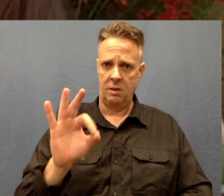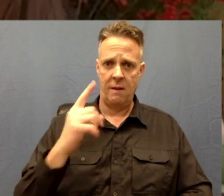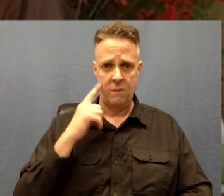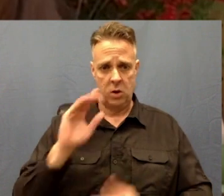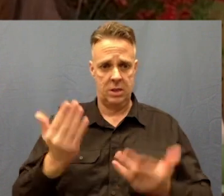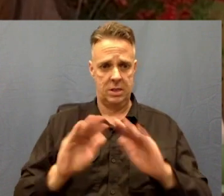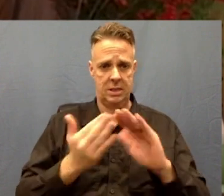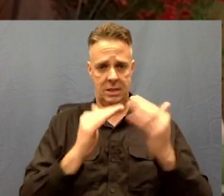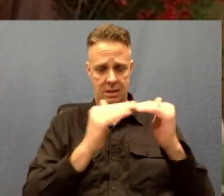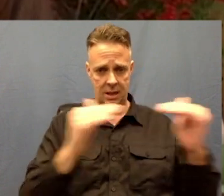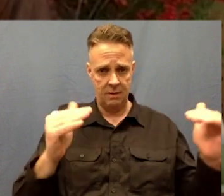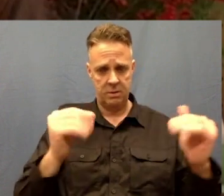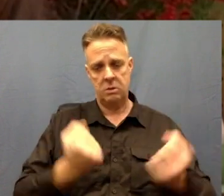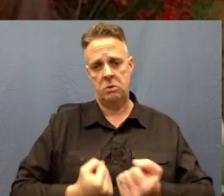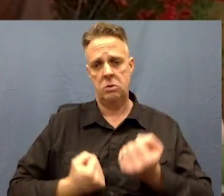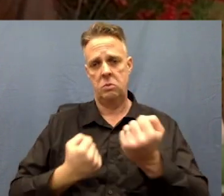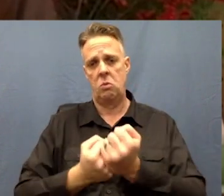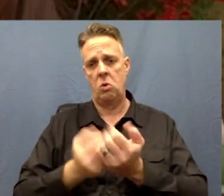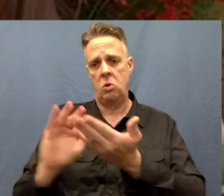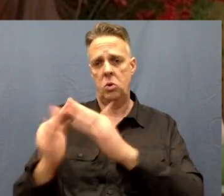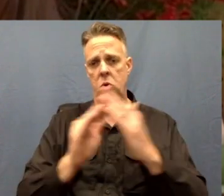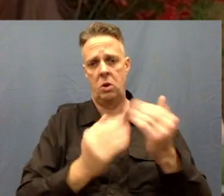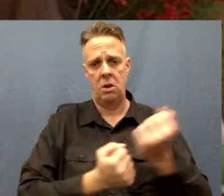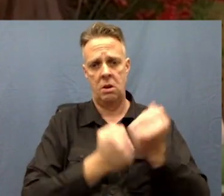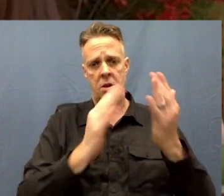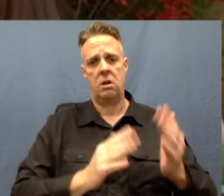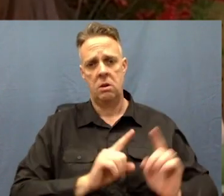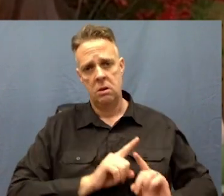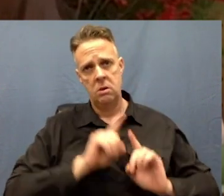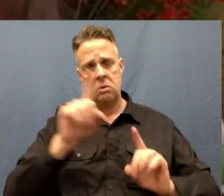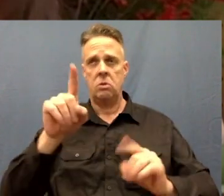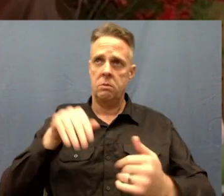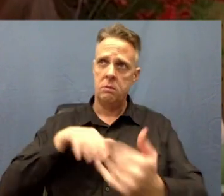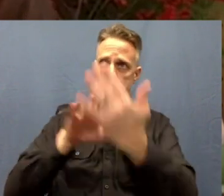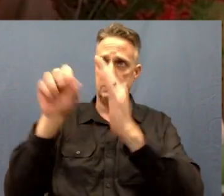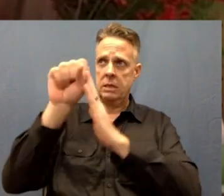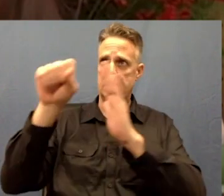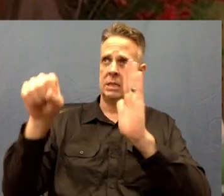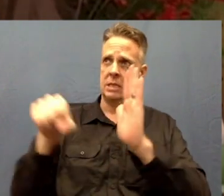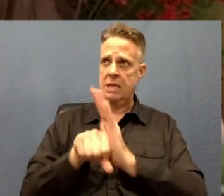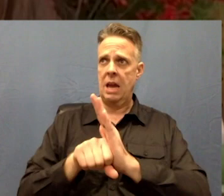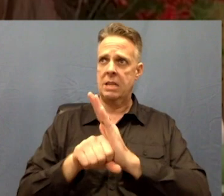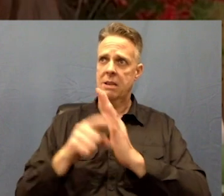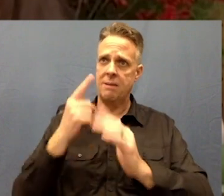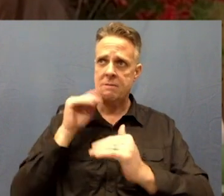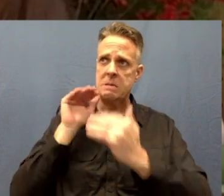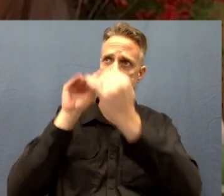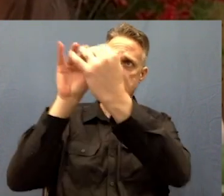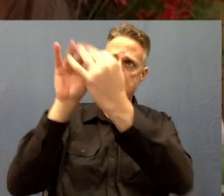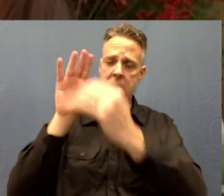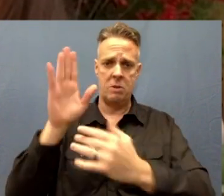AT THE CITY LEVEL, AND TO SUPPORT COMMUNITY ADVOCATES LOBBYING EFFORTS AT THE STATE LEVEL. IN TOTAL, THE CITY HAS NOW GIVEN $2 MILLION TO THE FUND, AND OUR